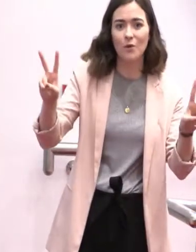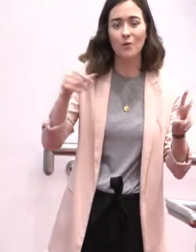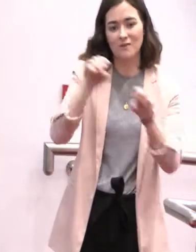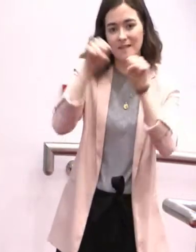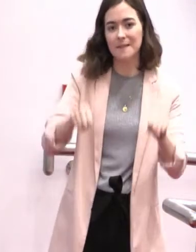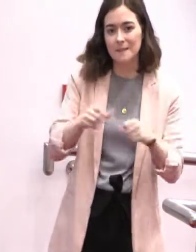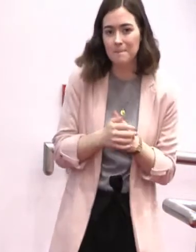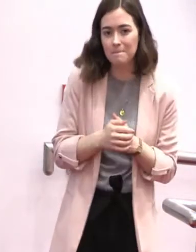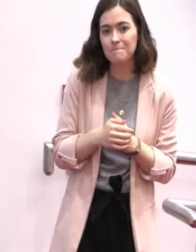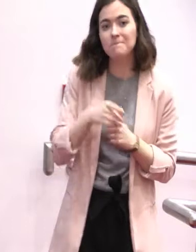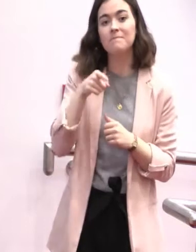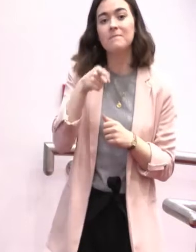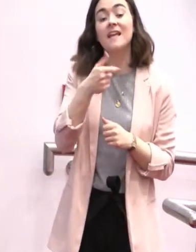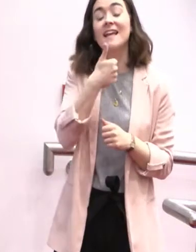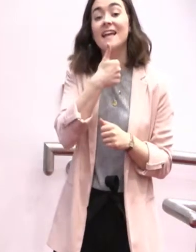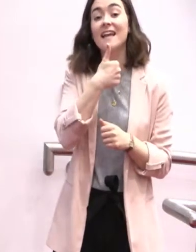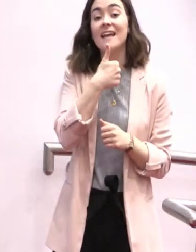In Iceland, according to the so-called.